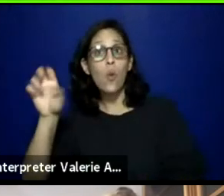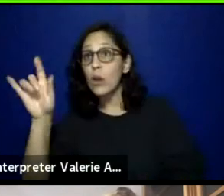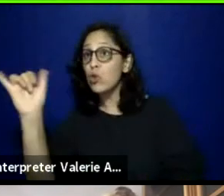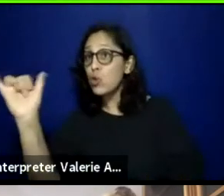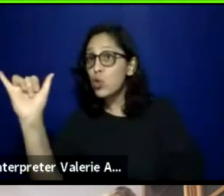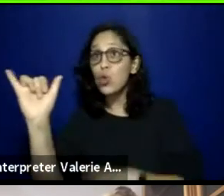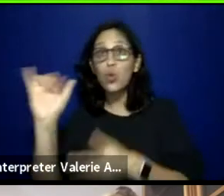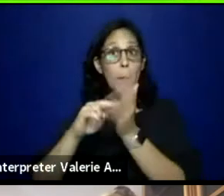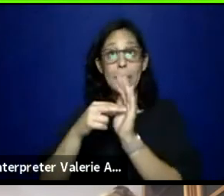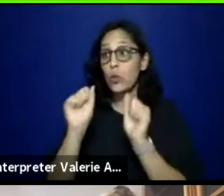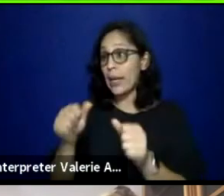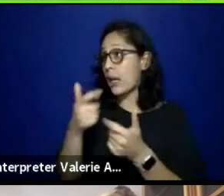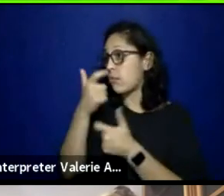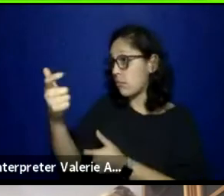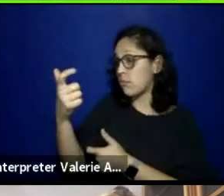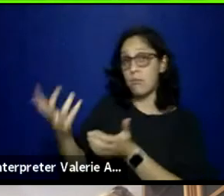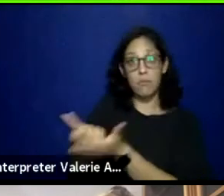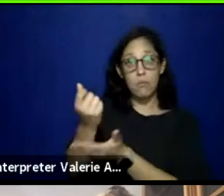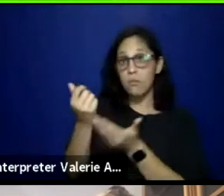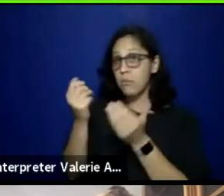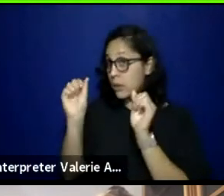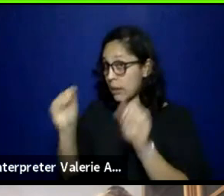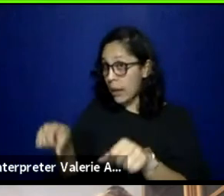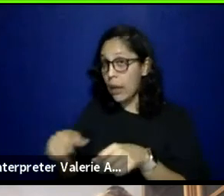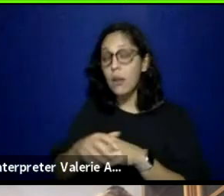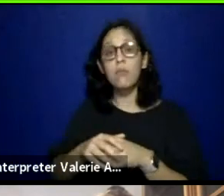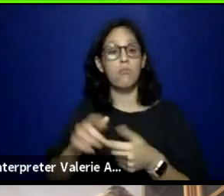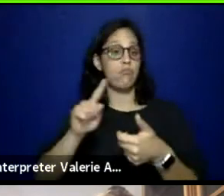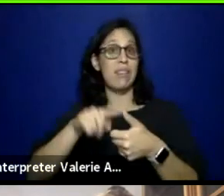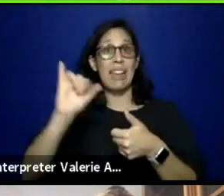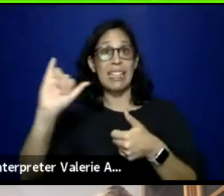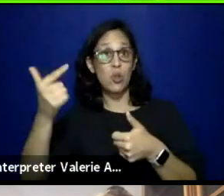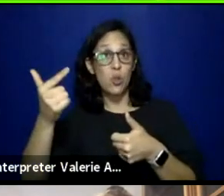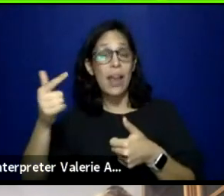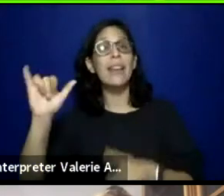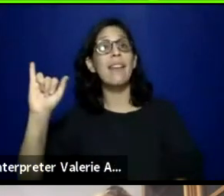Follow us on Instagram, inthemargin_ITM,